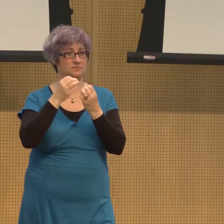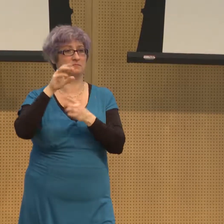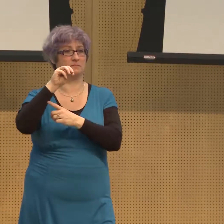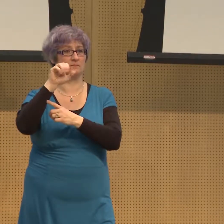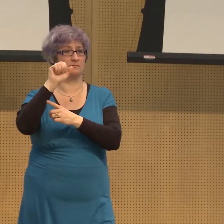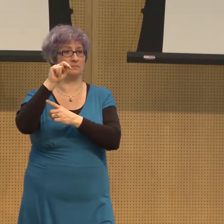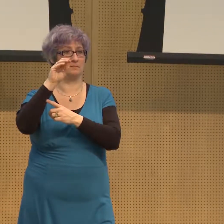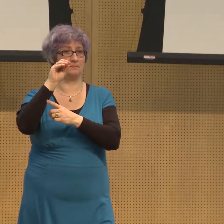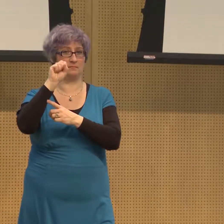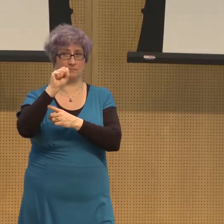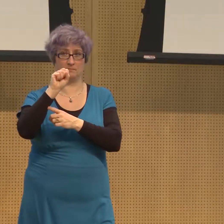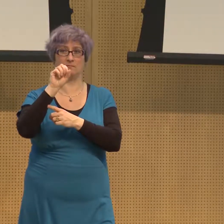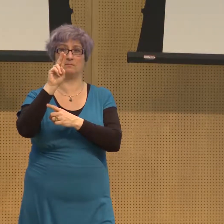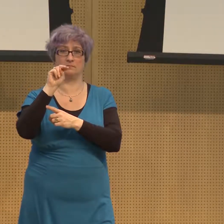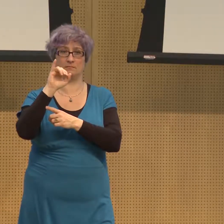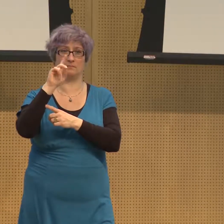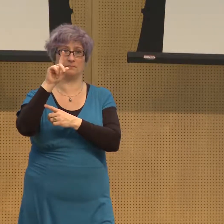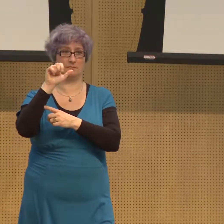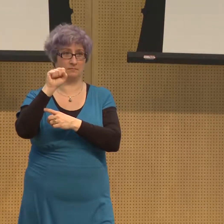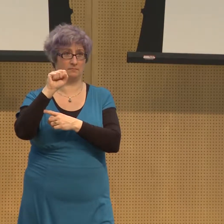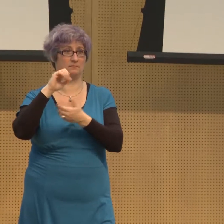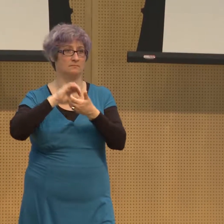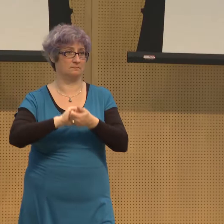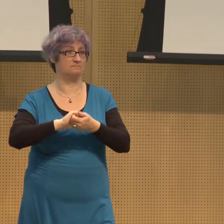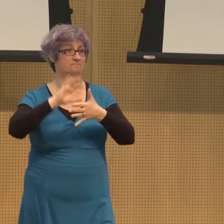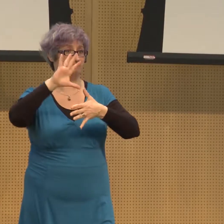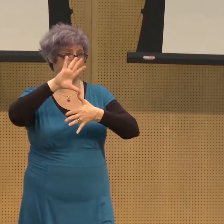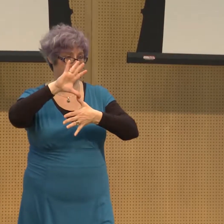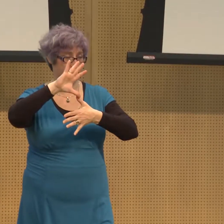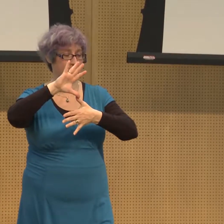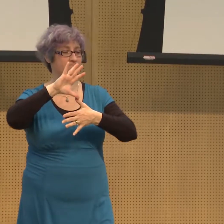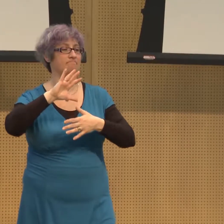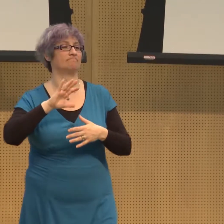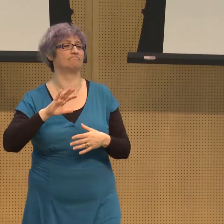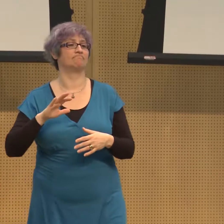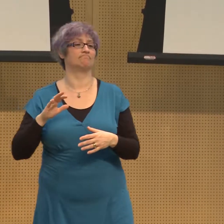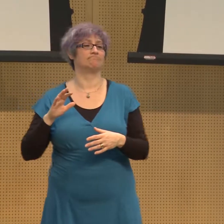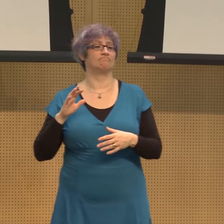We founded a nonprofit organization, Manos Unidas,